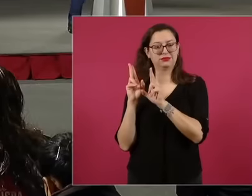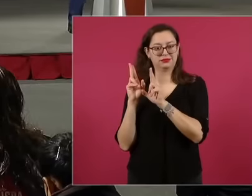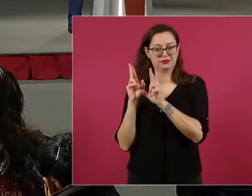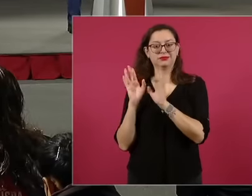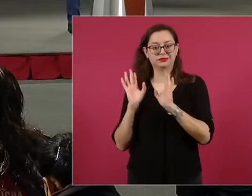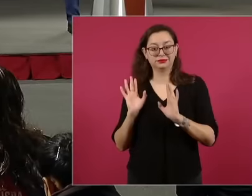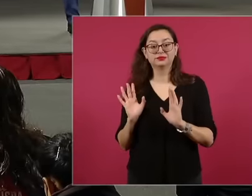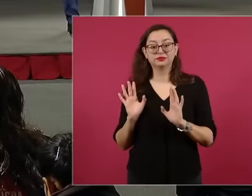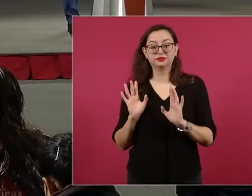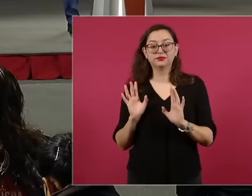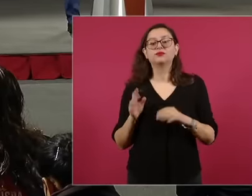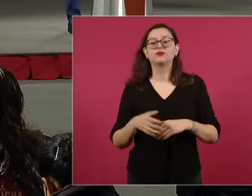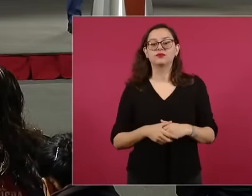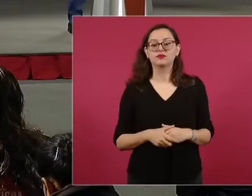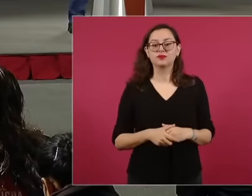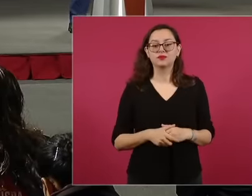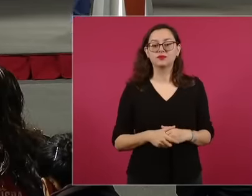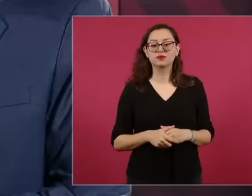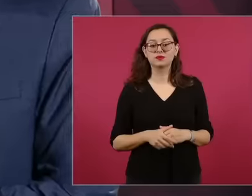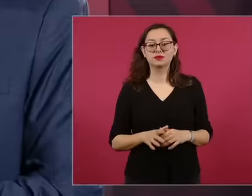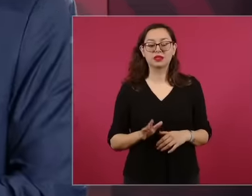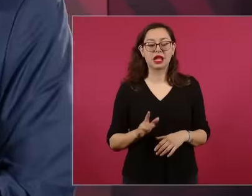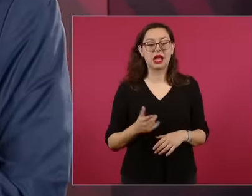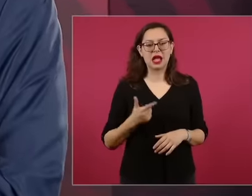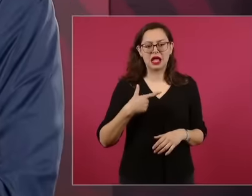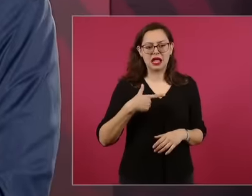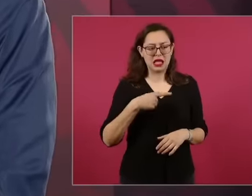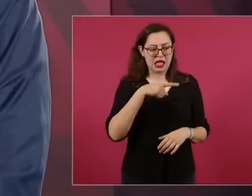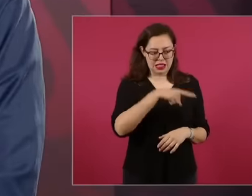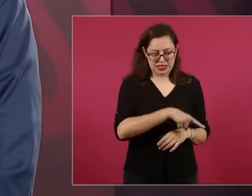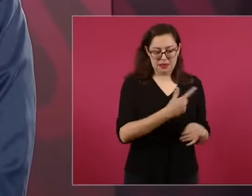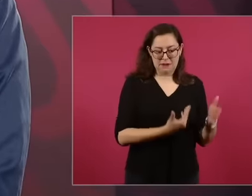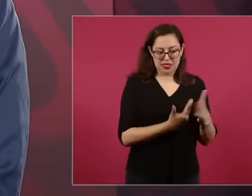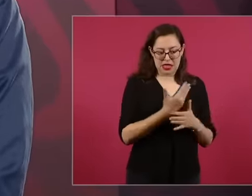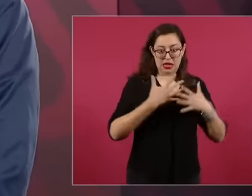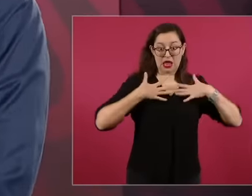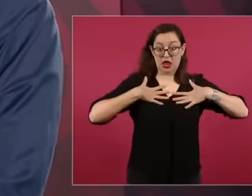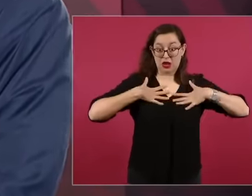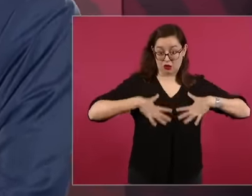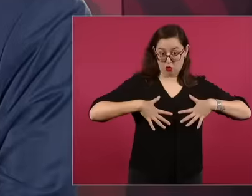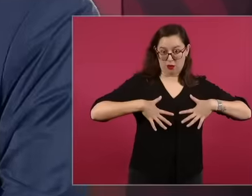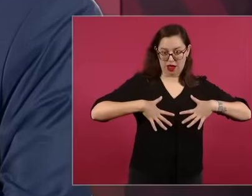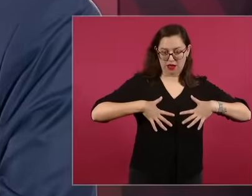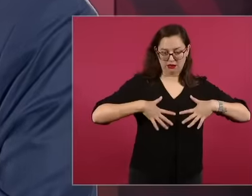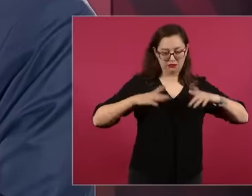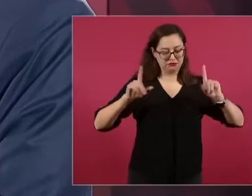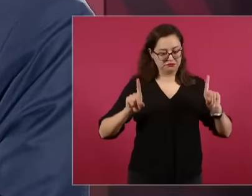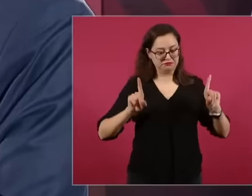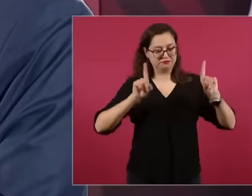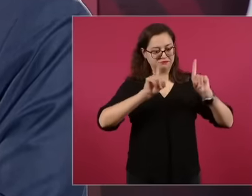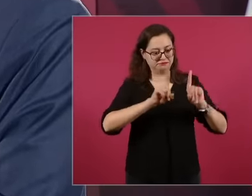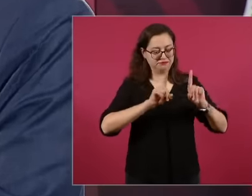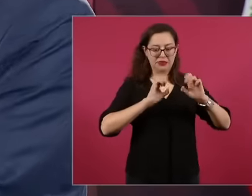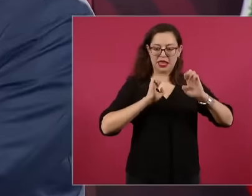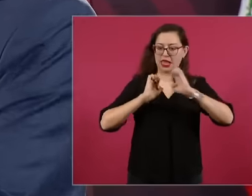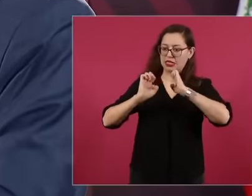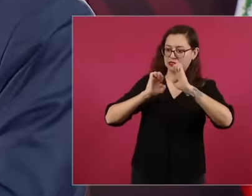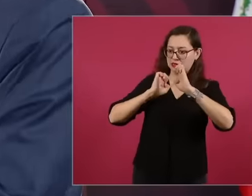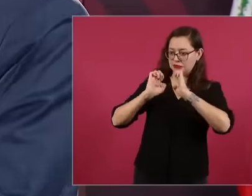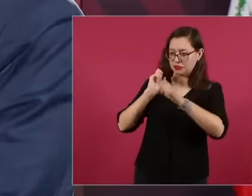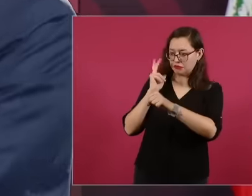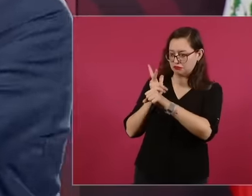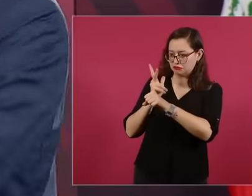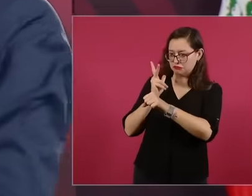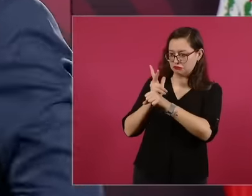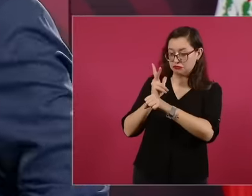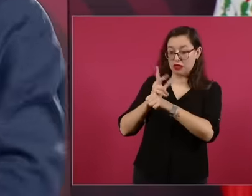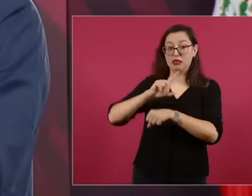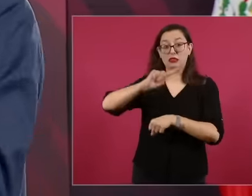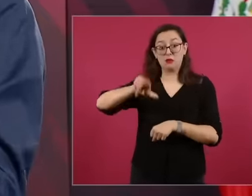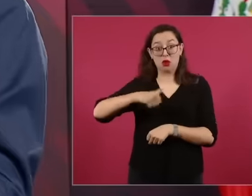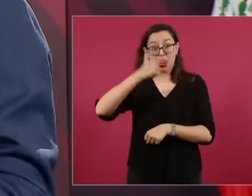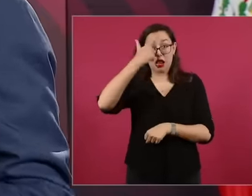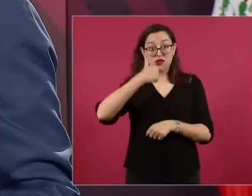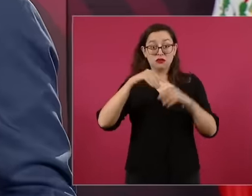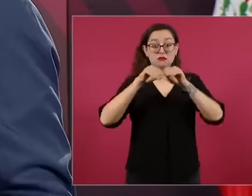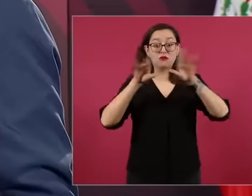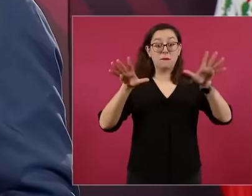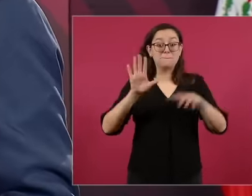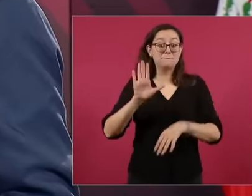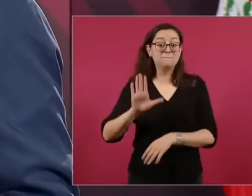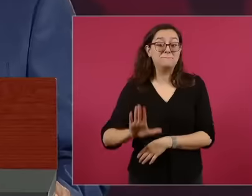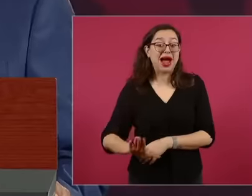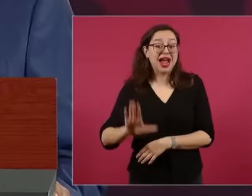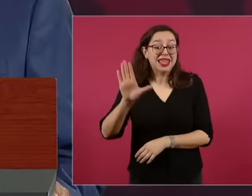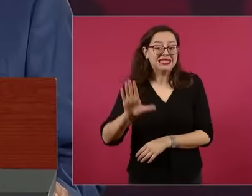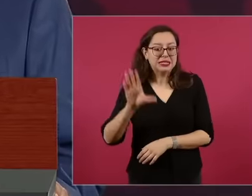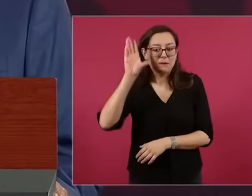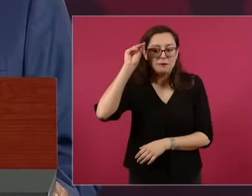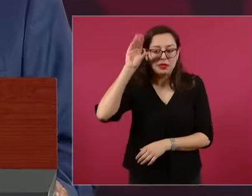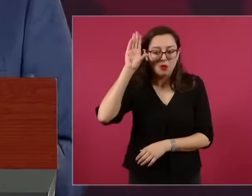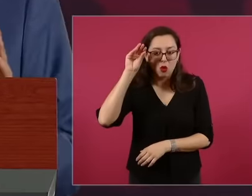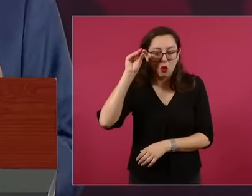the same one at night with the same suit and apparently it was live but it was not recorded